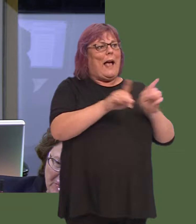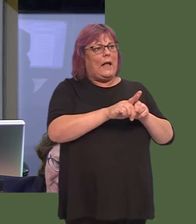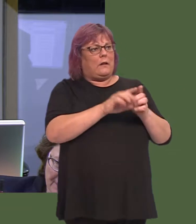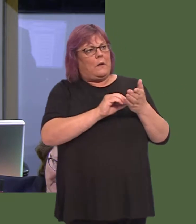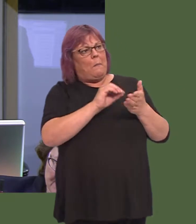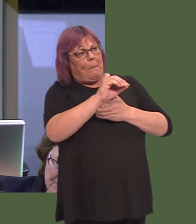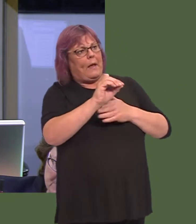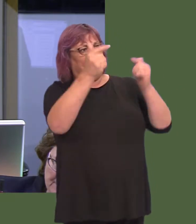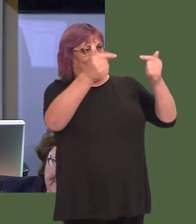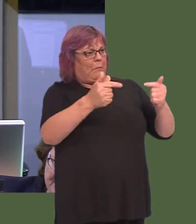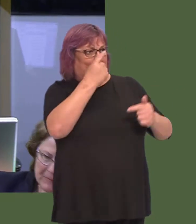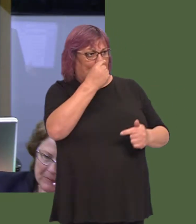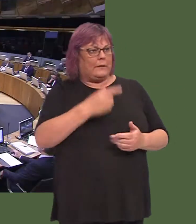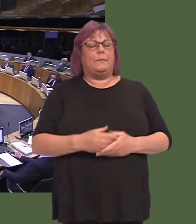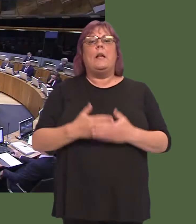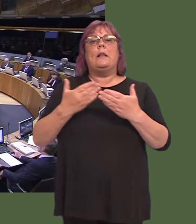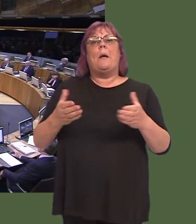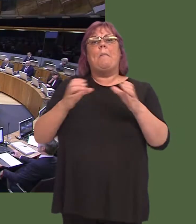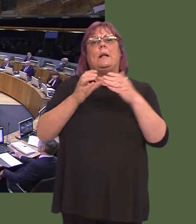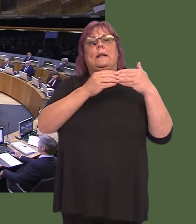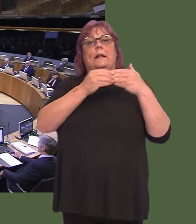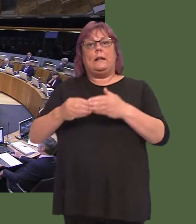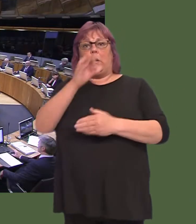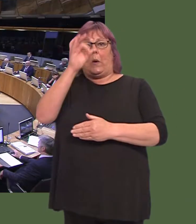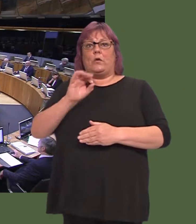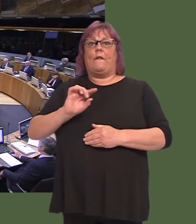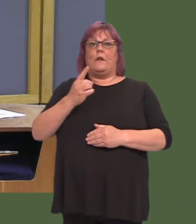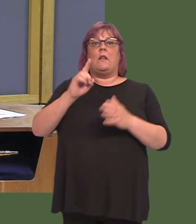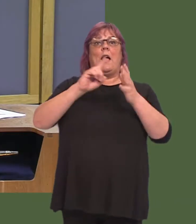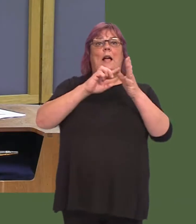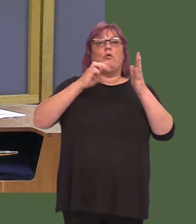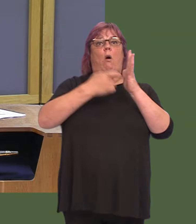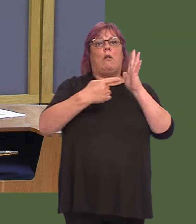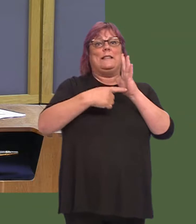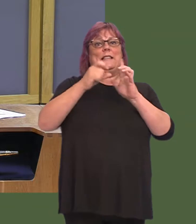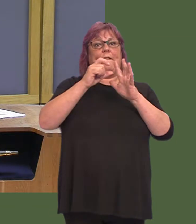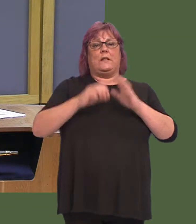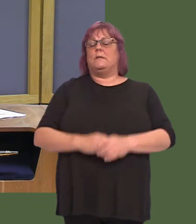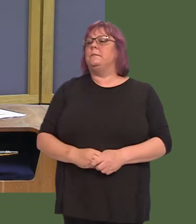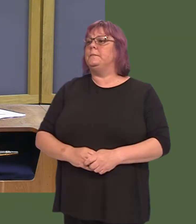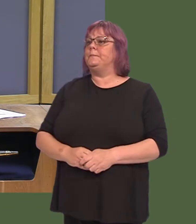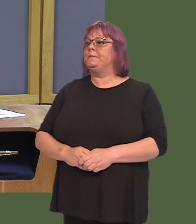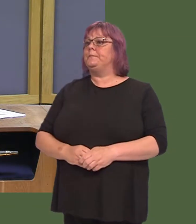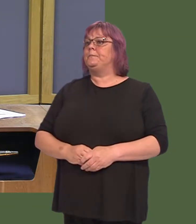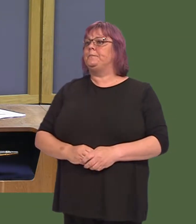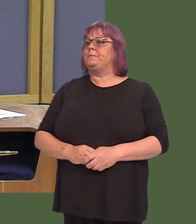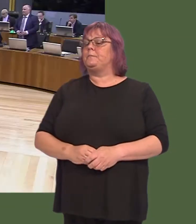Y Llywydd / The Llywydd: Questions now from the party leaders. The leader of the opposition, Andrew R.T. Davies. Andrew RT Davies AM: Thank you, Presiding Officer.